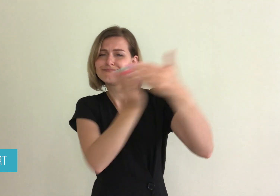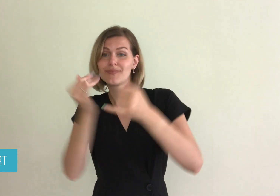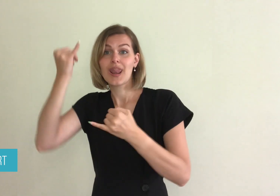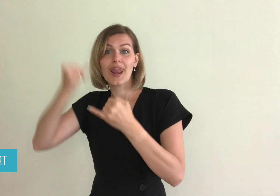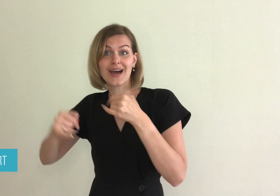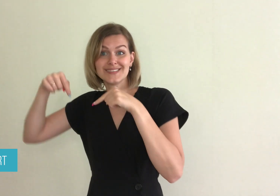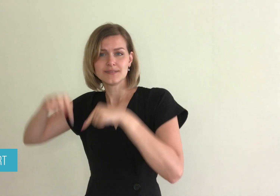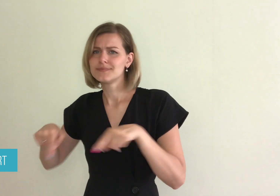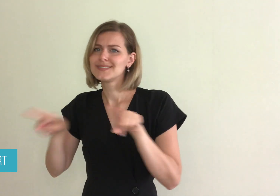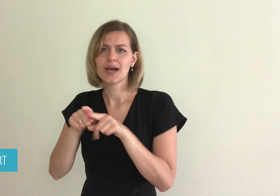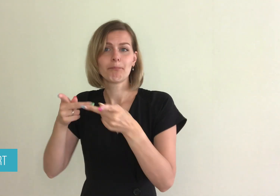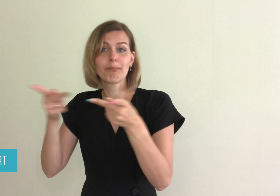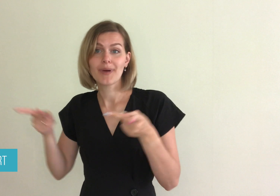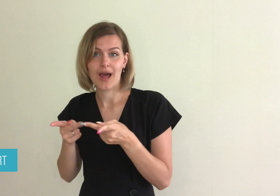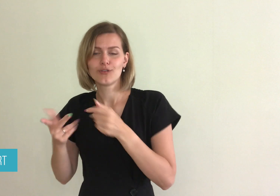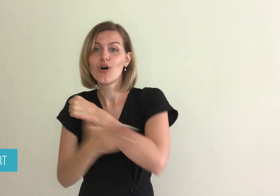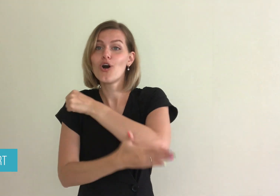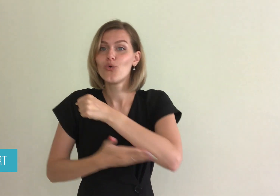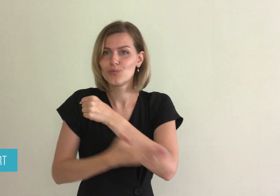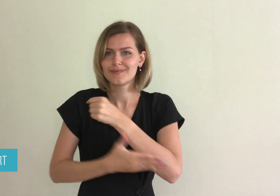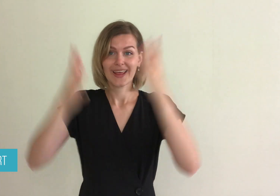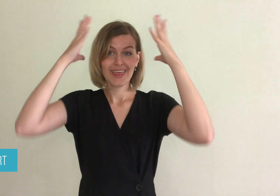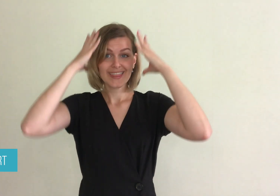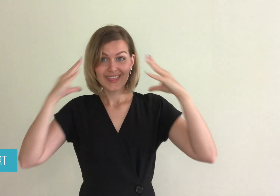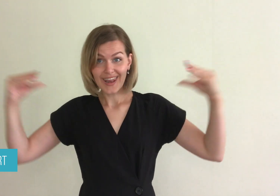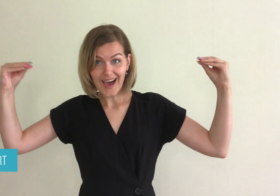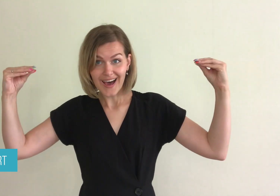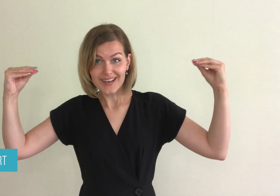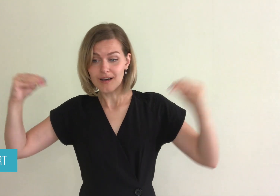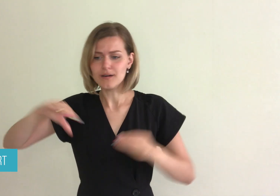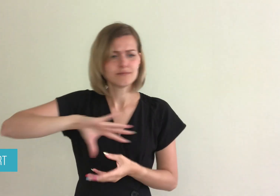The program lasts one week. During the trip,